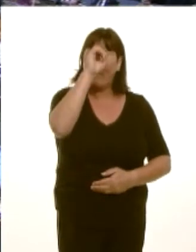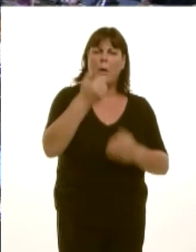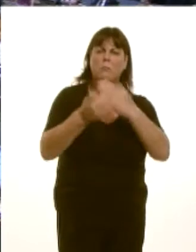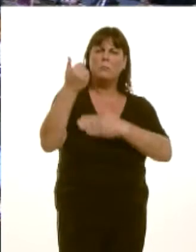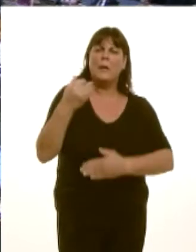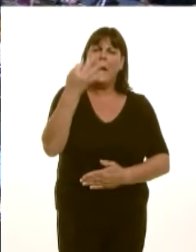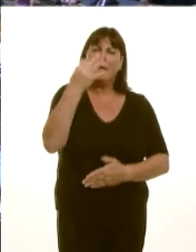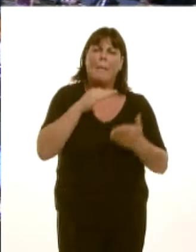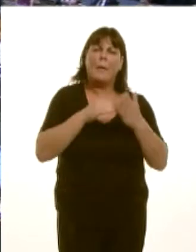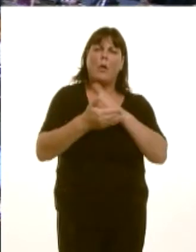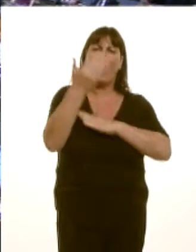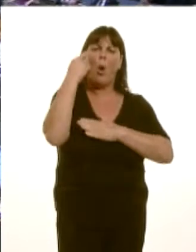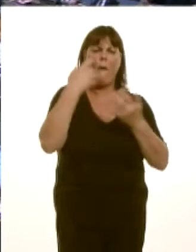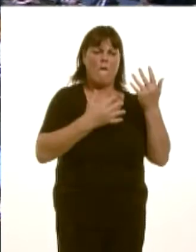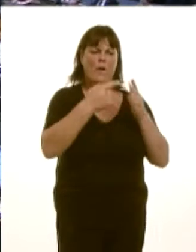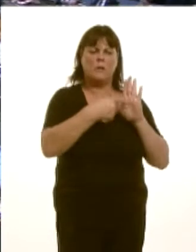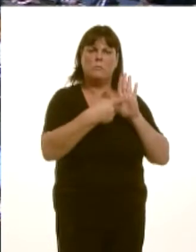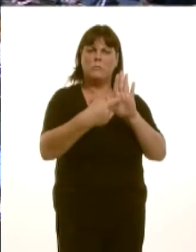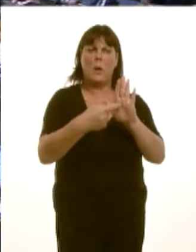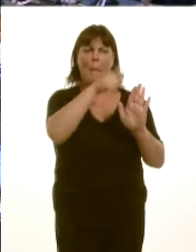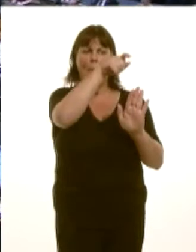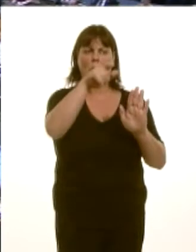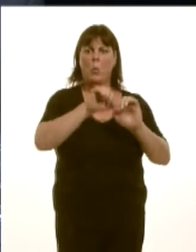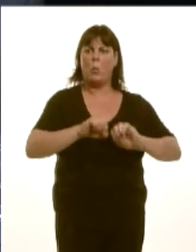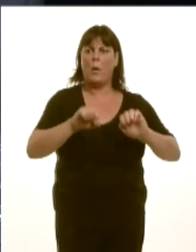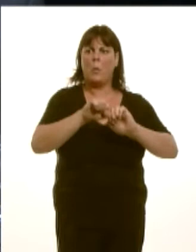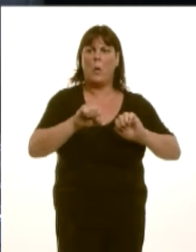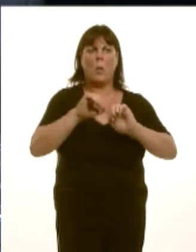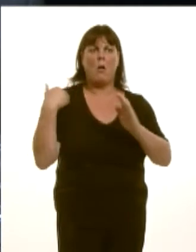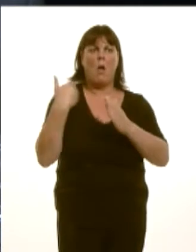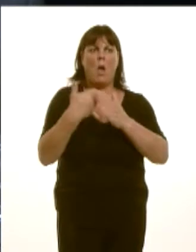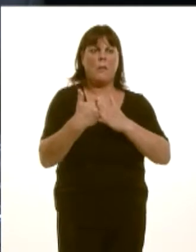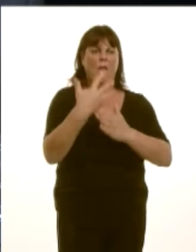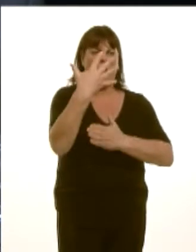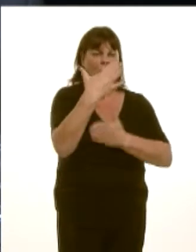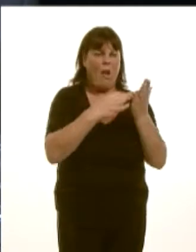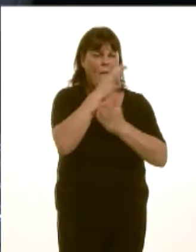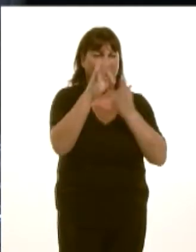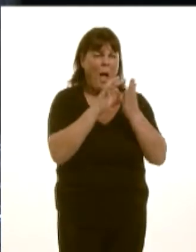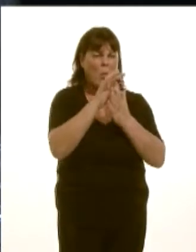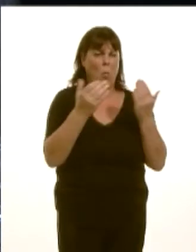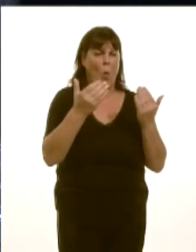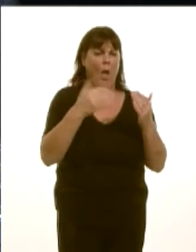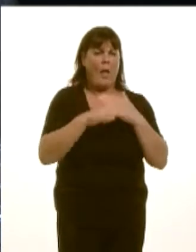that some patients were waiting up to five and a half hours in the back of ambulances outside accident and emergency departments.